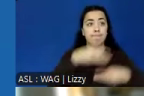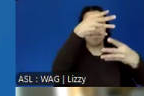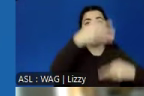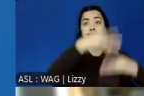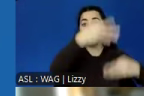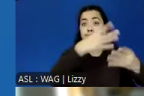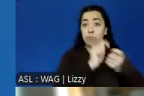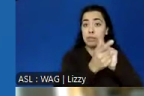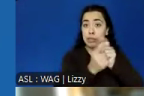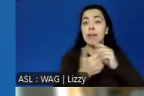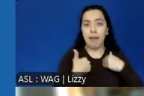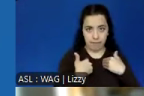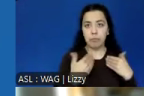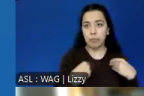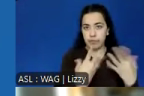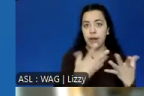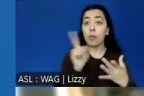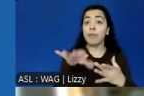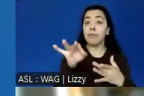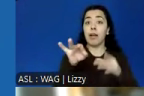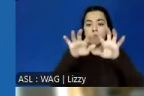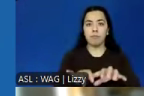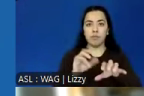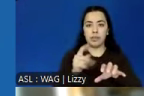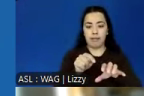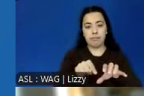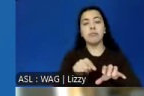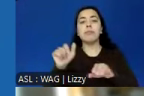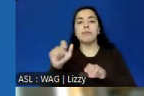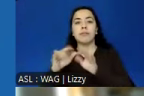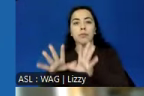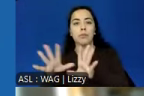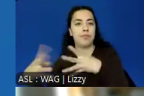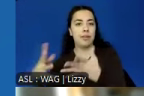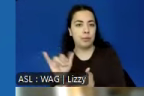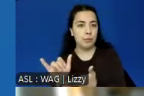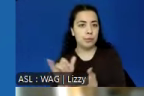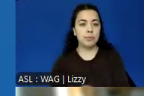And American Sign Language interpretation is also provided. Microphones are muted to